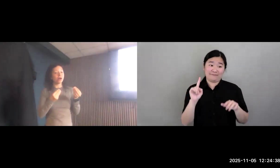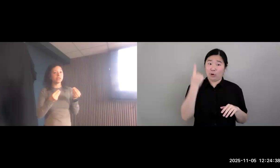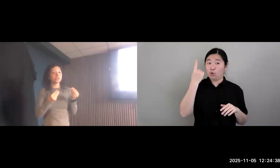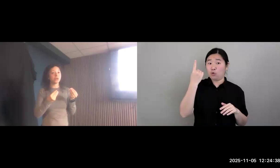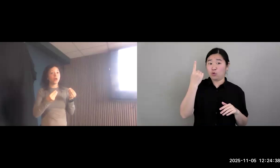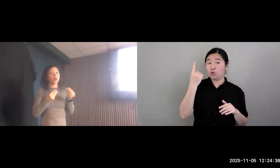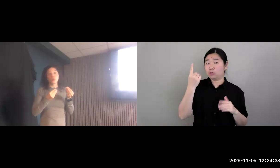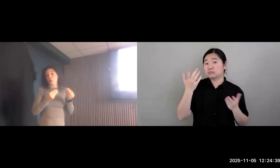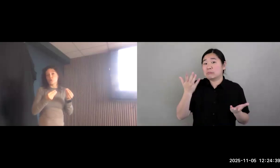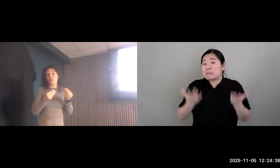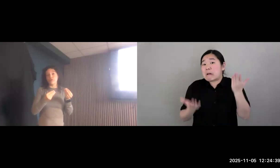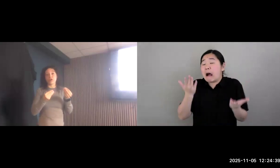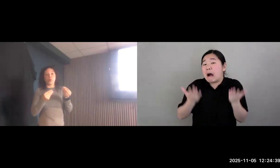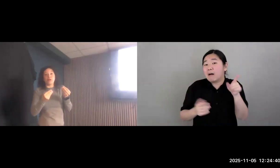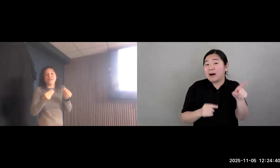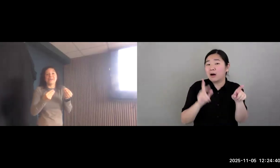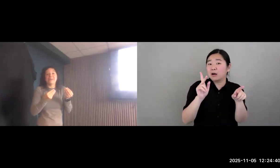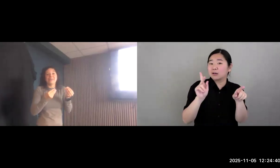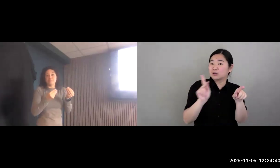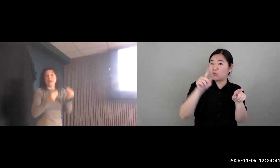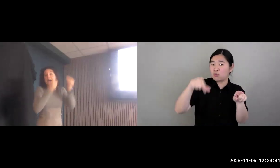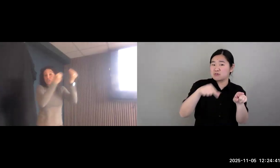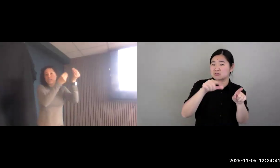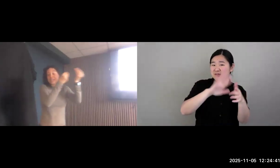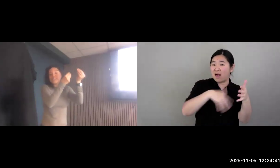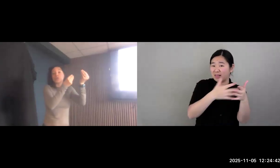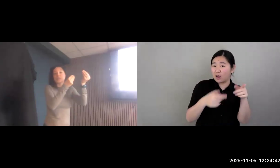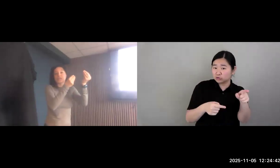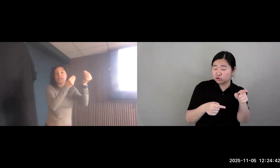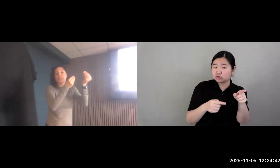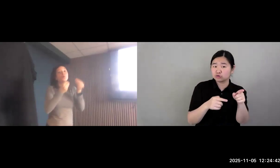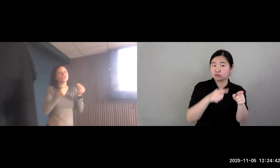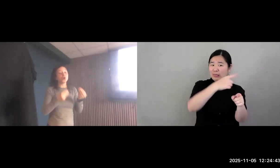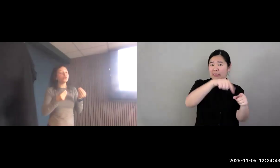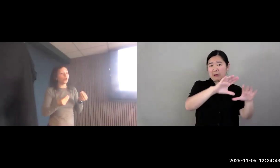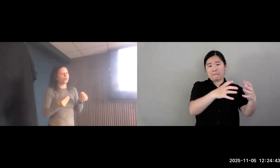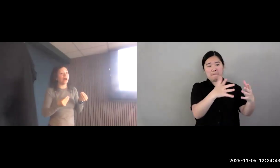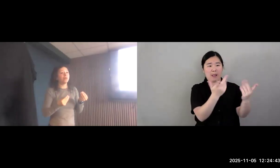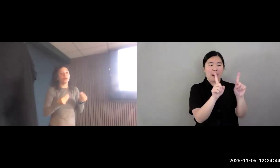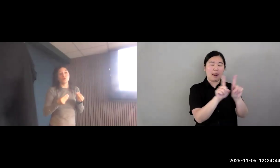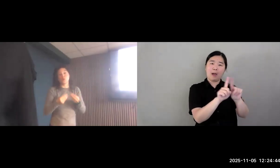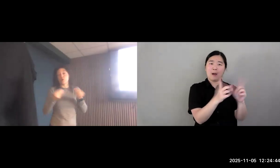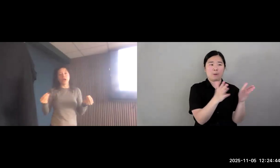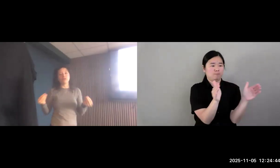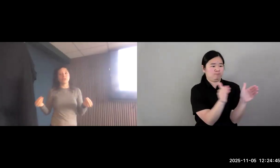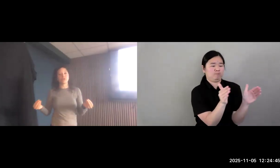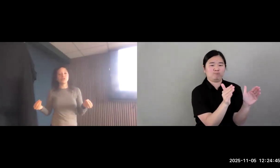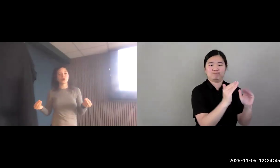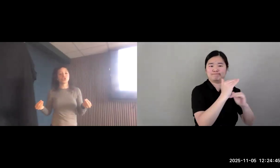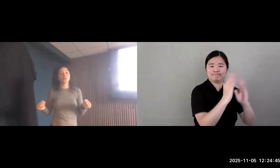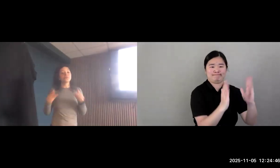signs, those could very well be actually lexical in signs but we don't know that because we don't have enough research.